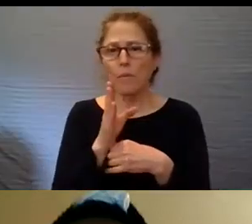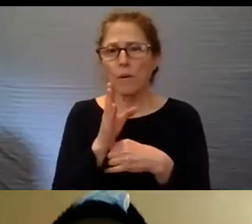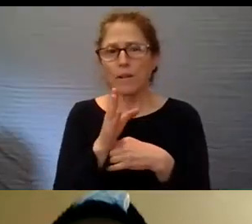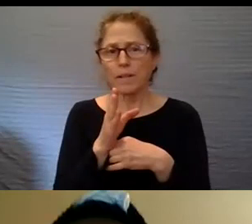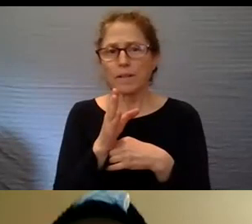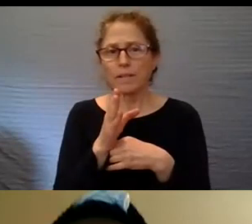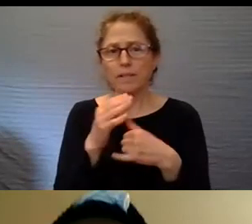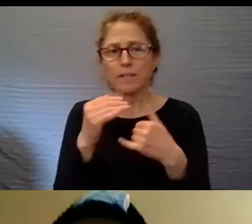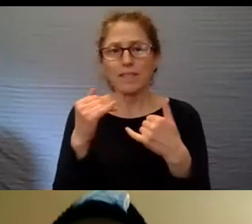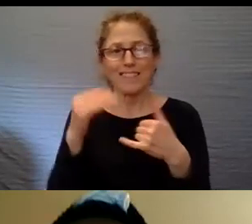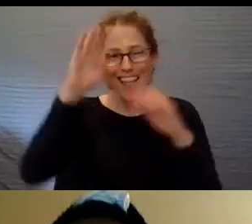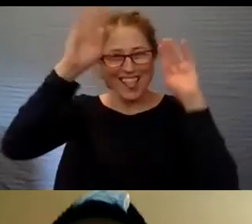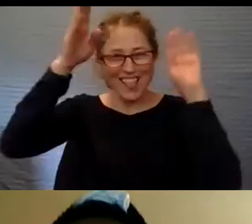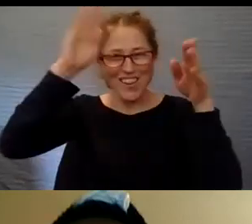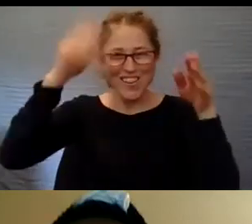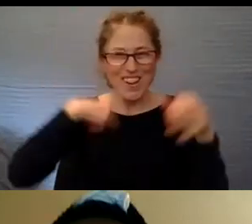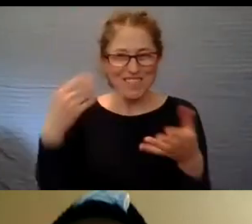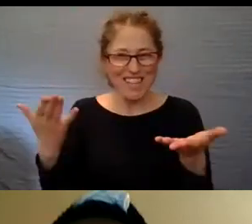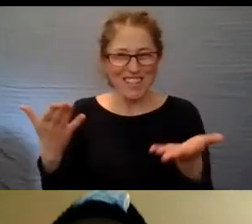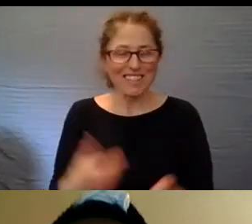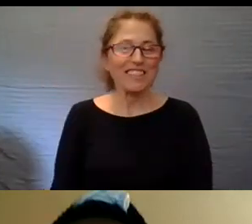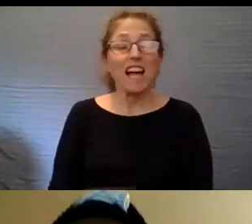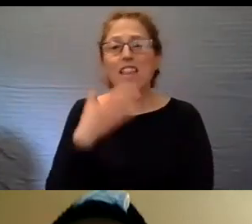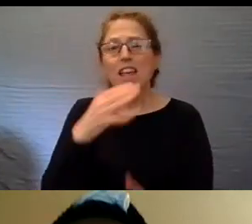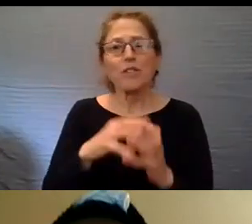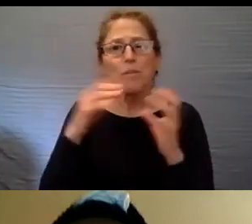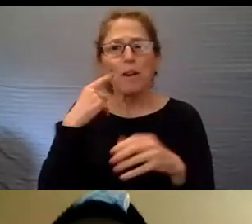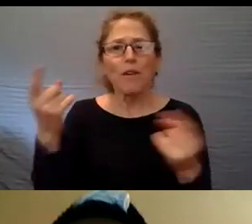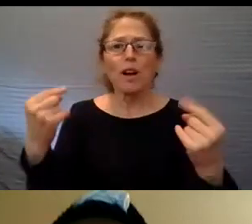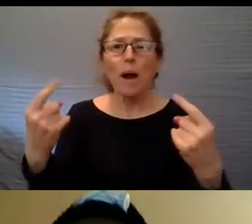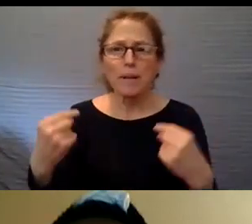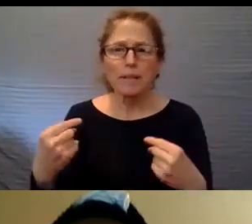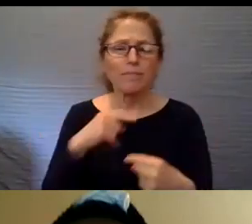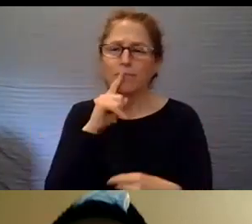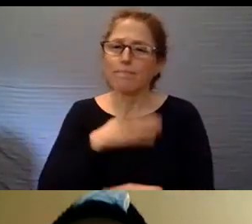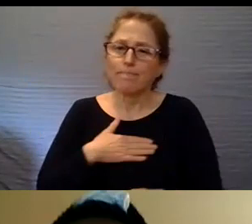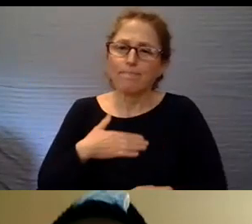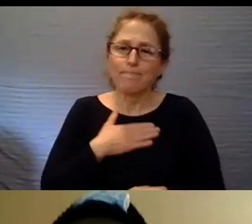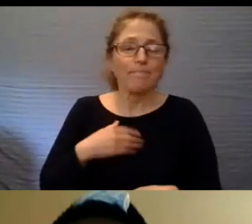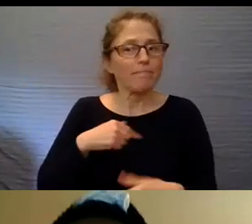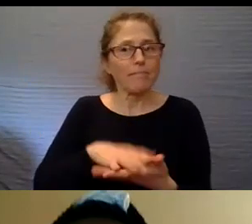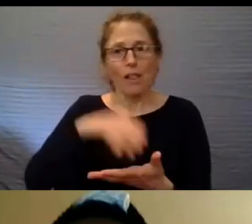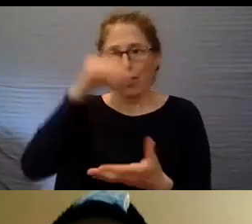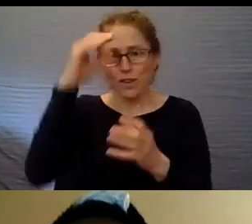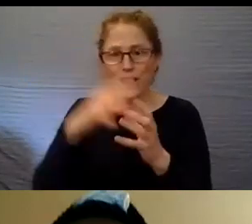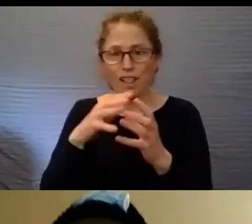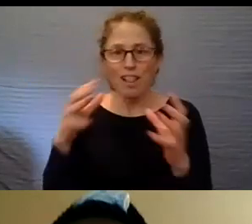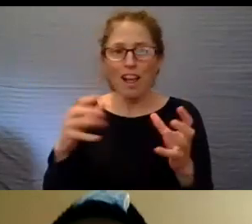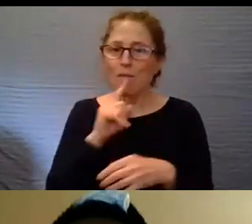I'm back. Thank you so much for attending. I really appreciate it. I learned a lot. I really hope that you did too.